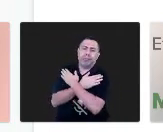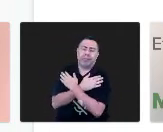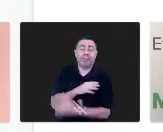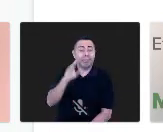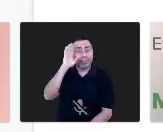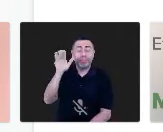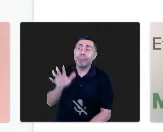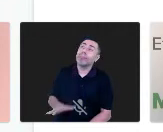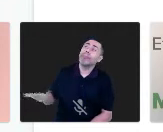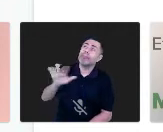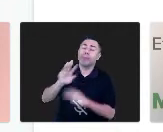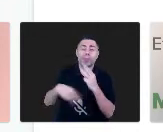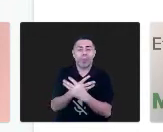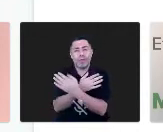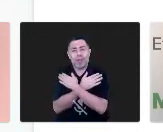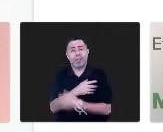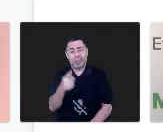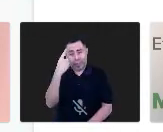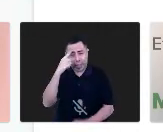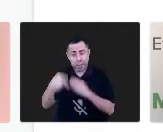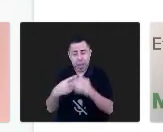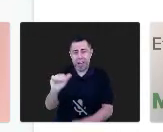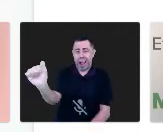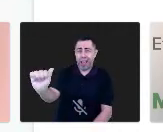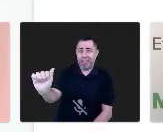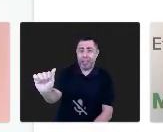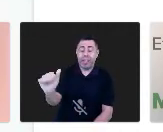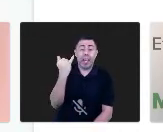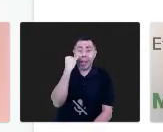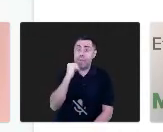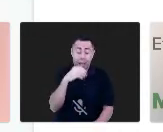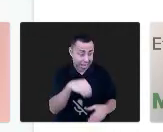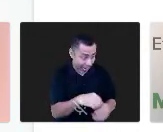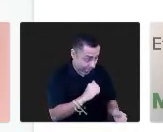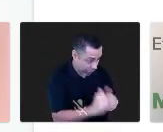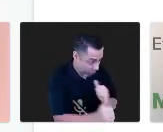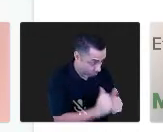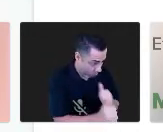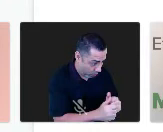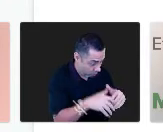break job search is no different right it's a very hard thing to do it can be a lot of work it can